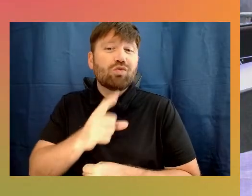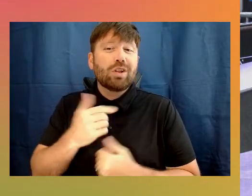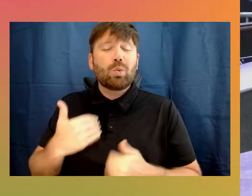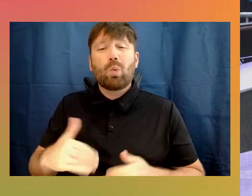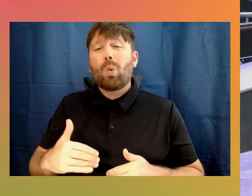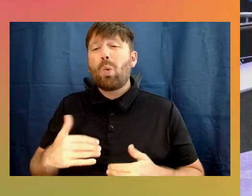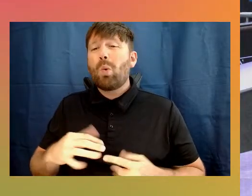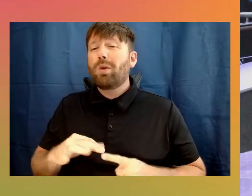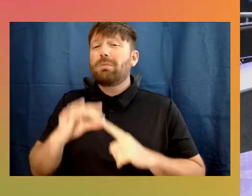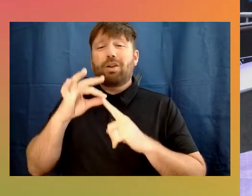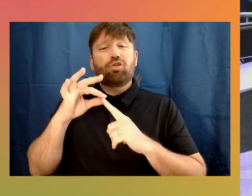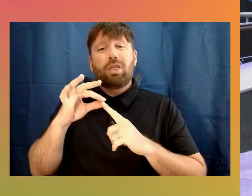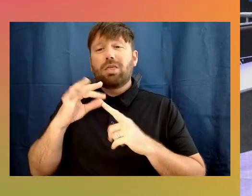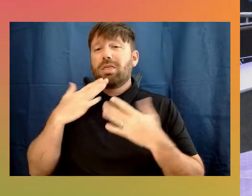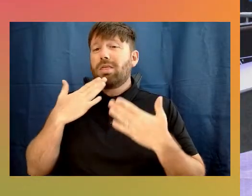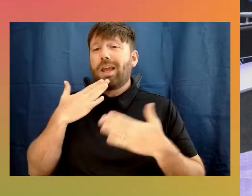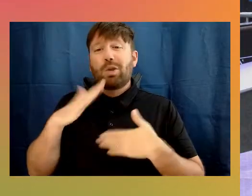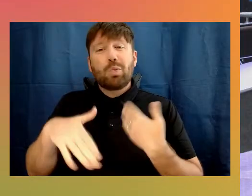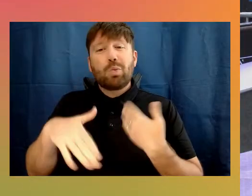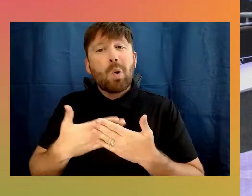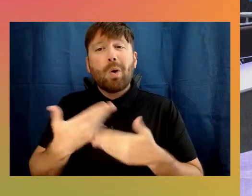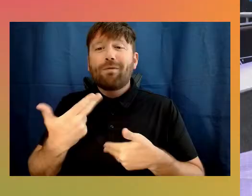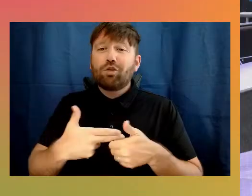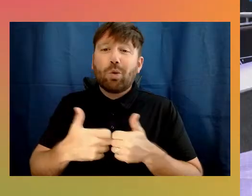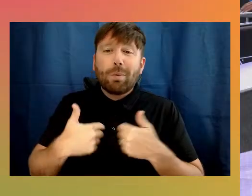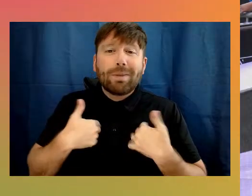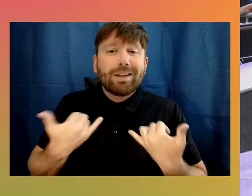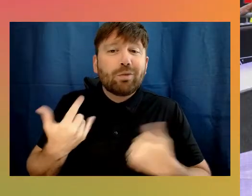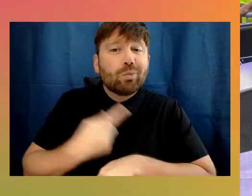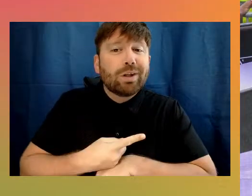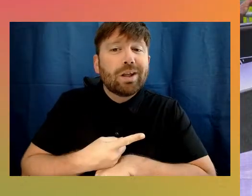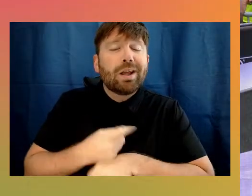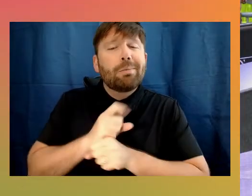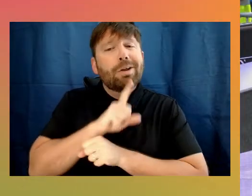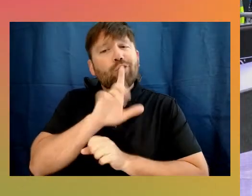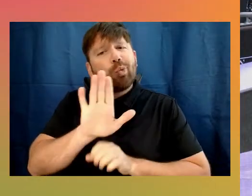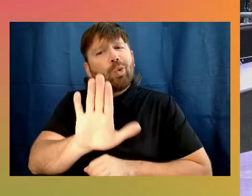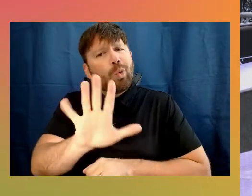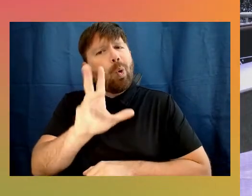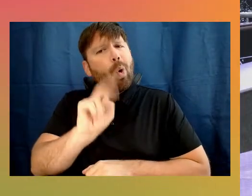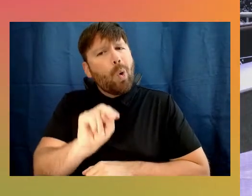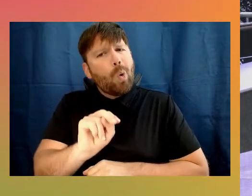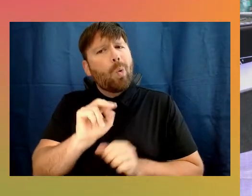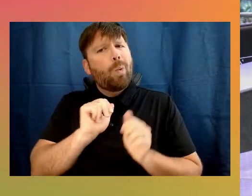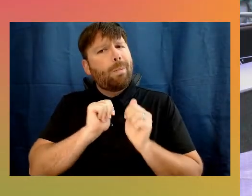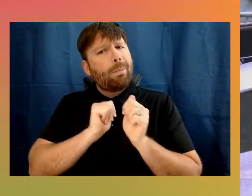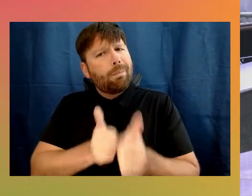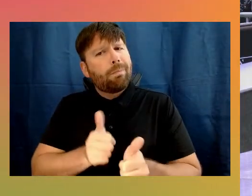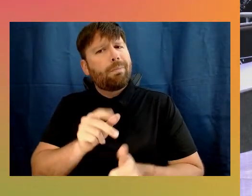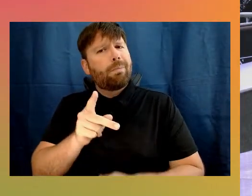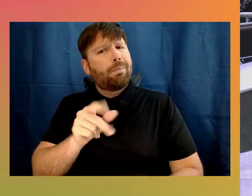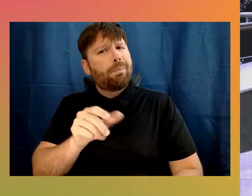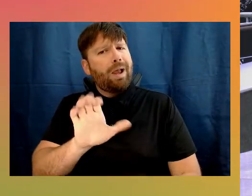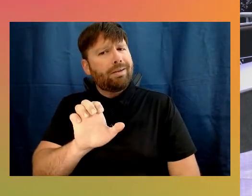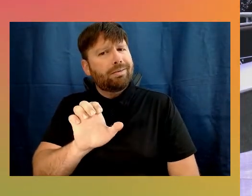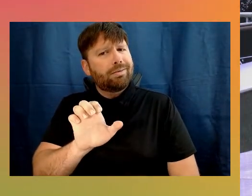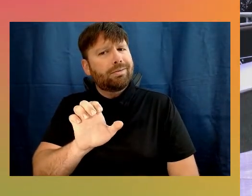TRANSFORMATIONAL FOR ME. IT HAS BEEN IN MY LIFE FOR 17